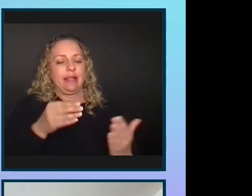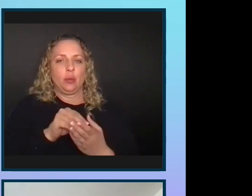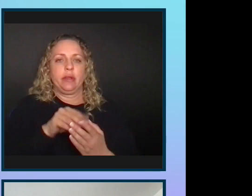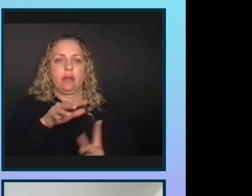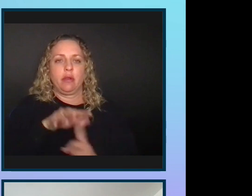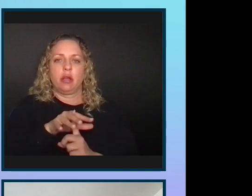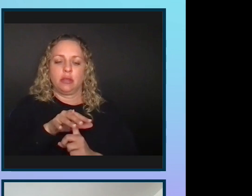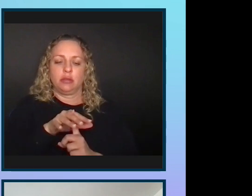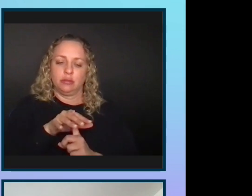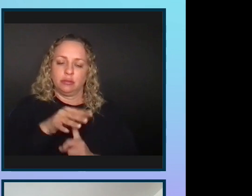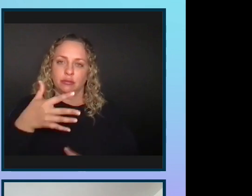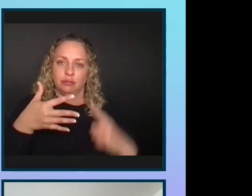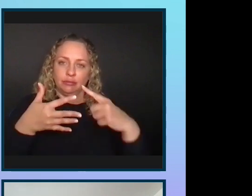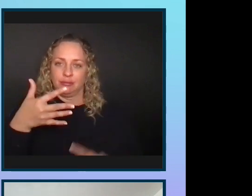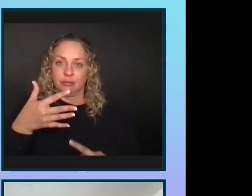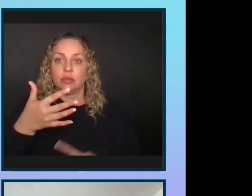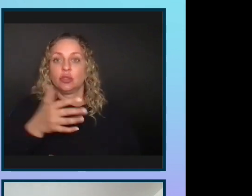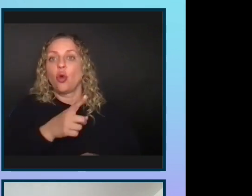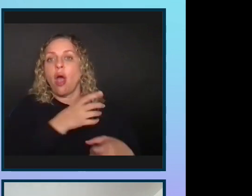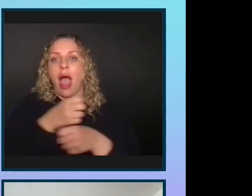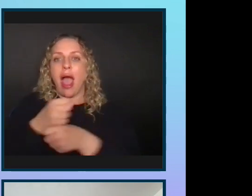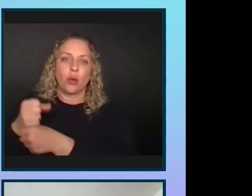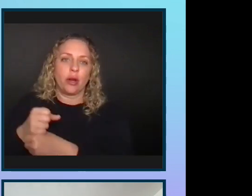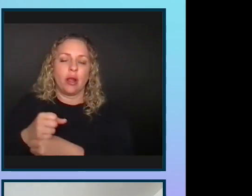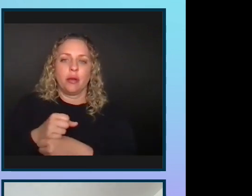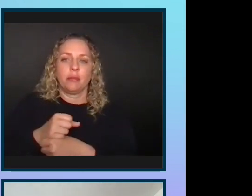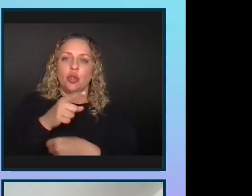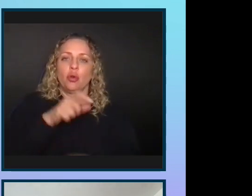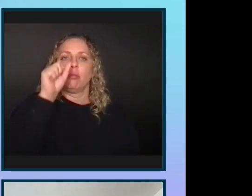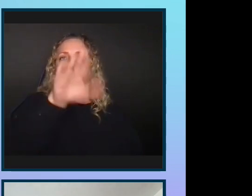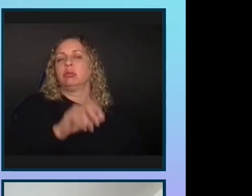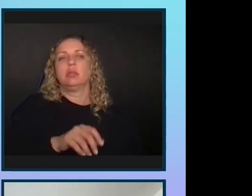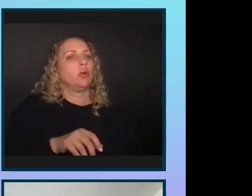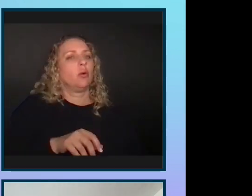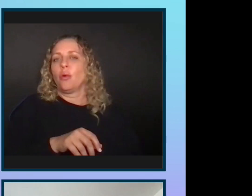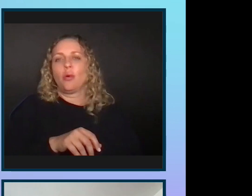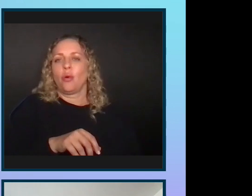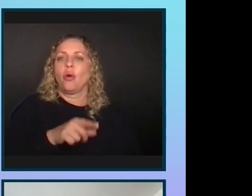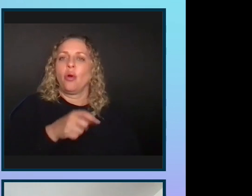So if you're using an acronym, instead of just throwing it out there, make sure that you actually define what the letters and the acronym mean,